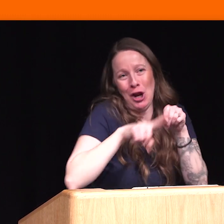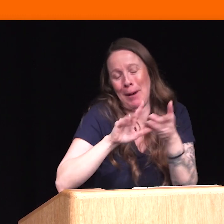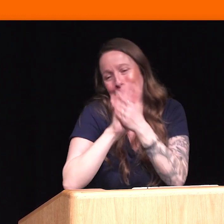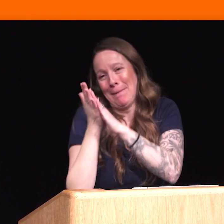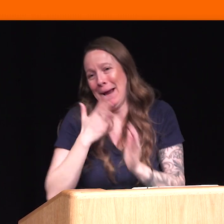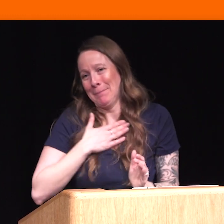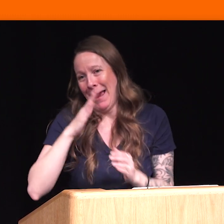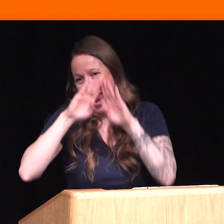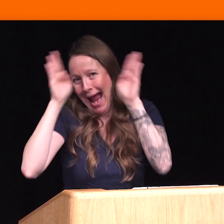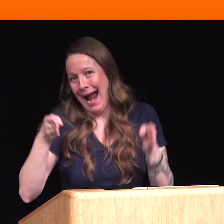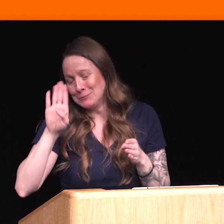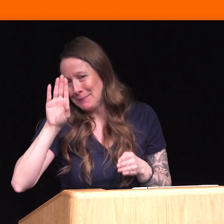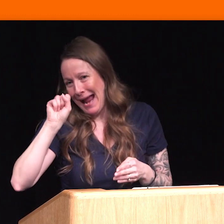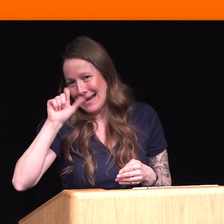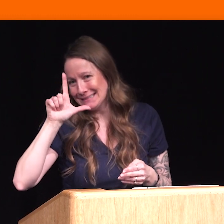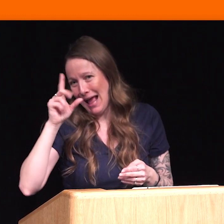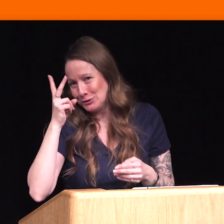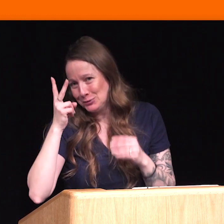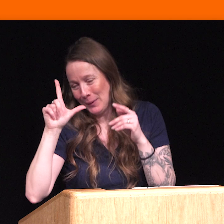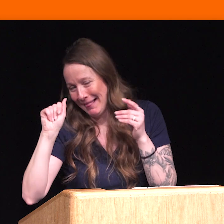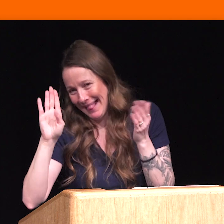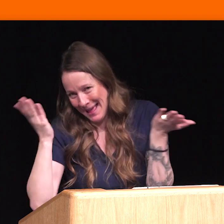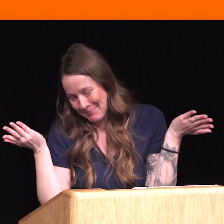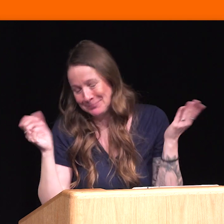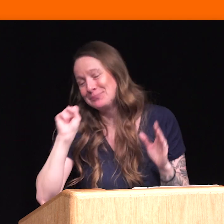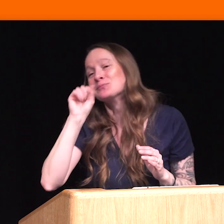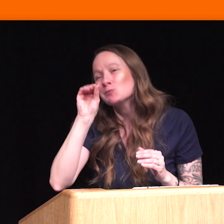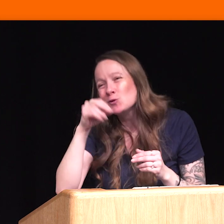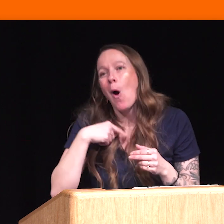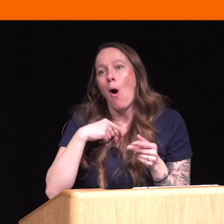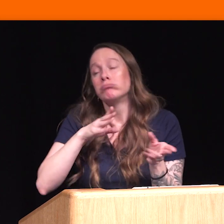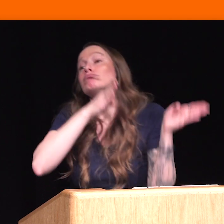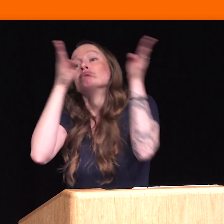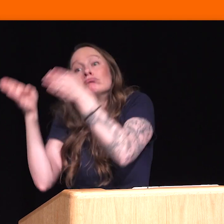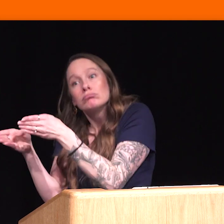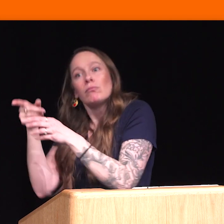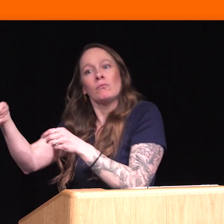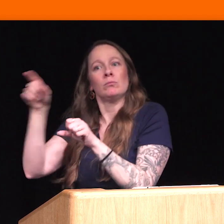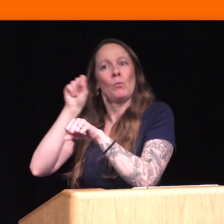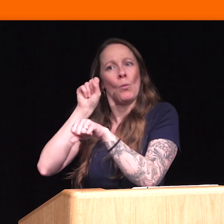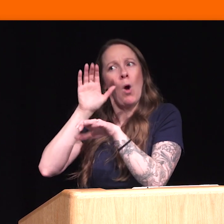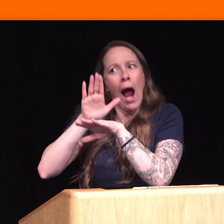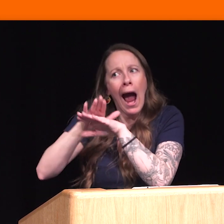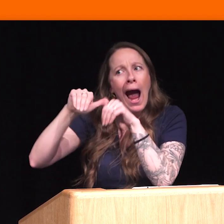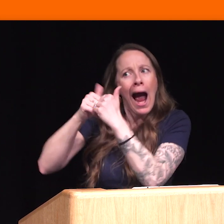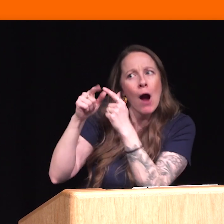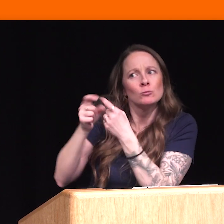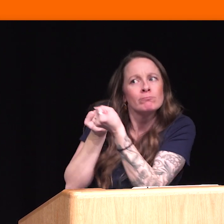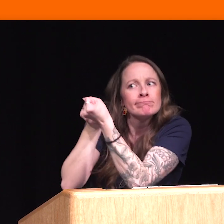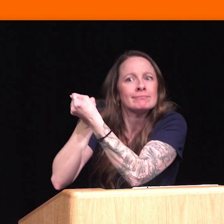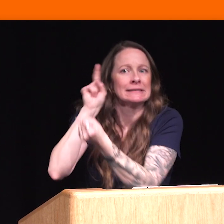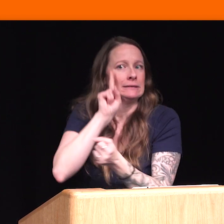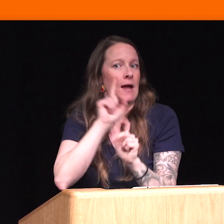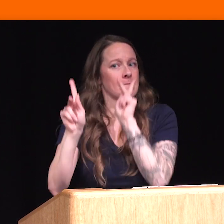So, you know, my--my house couldn't become a bio lab. So, I focused more on supporting